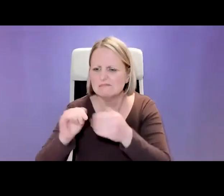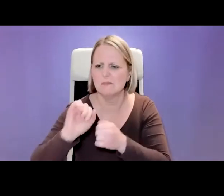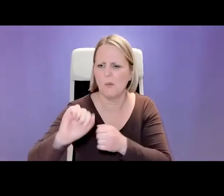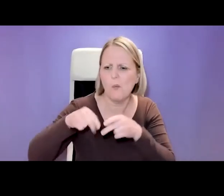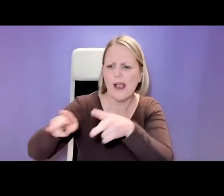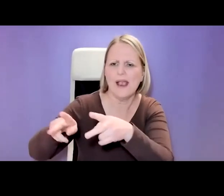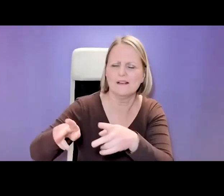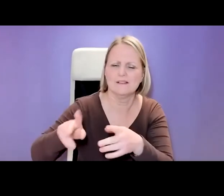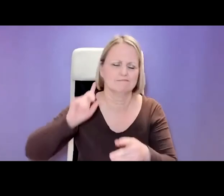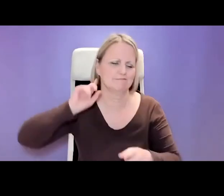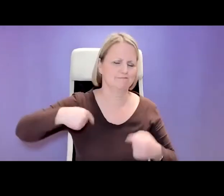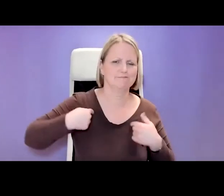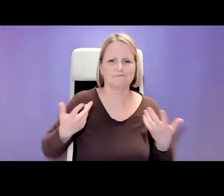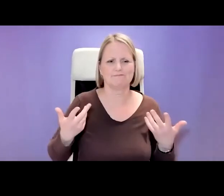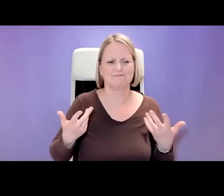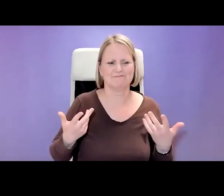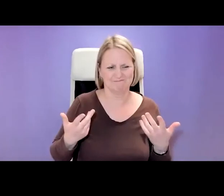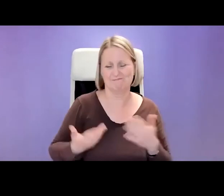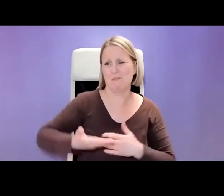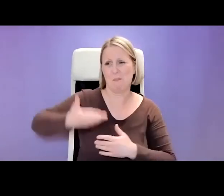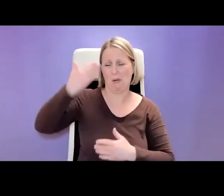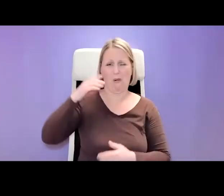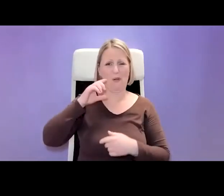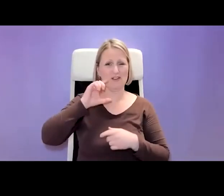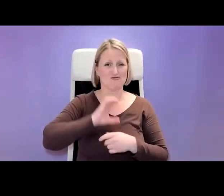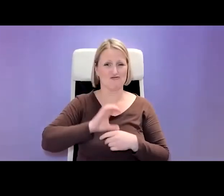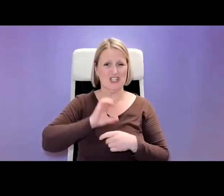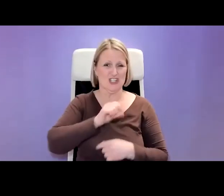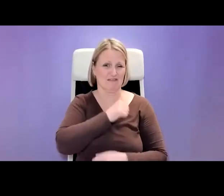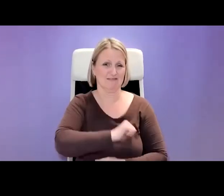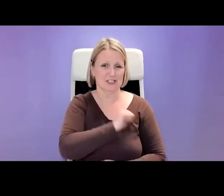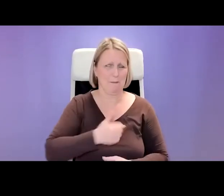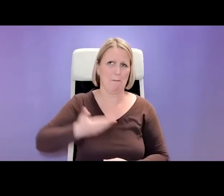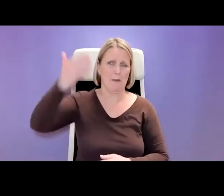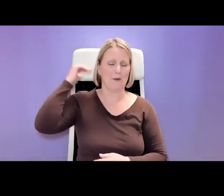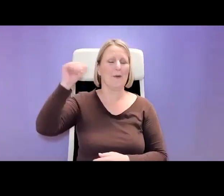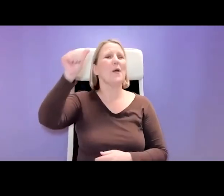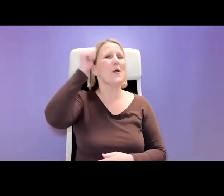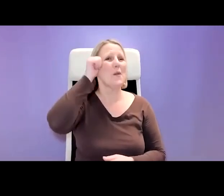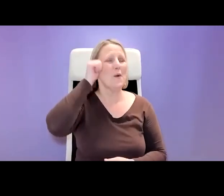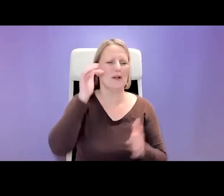The earliest Christians understood Jesus Christ as God's merciful confrontation of their desire not to be changed.